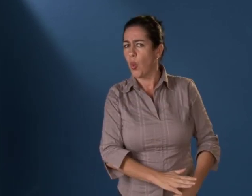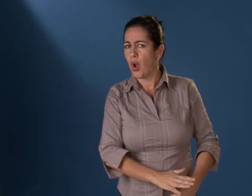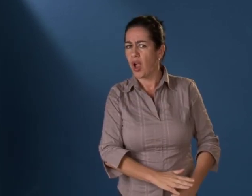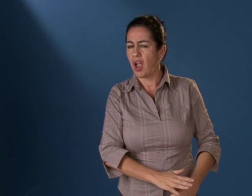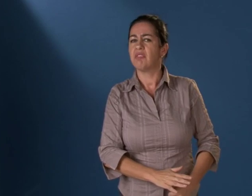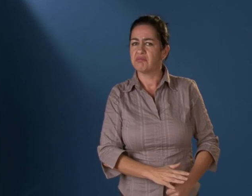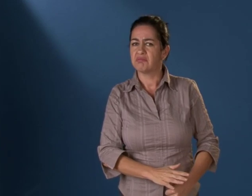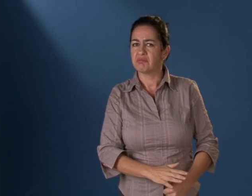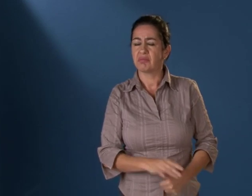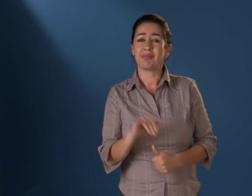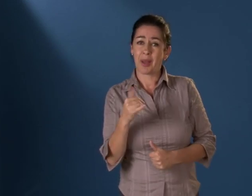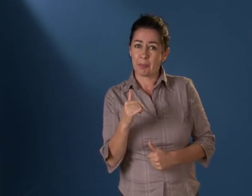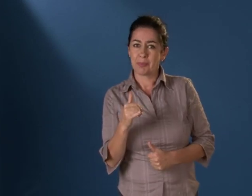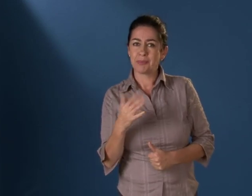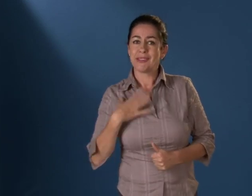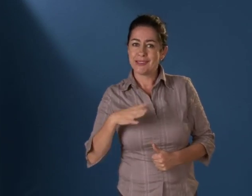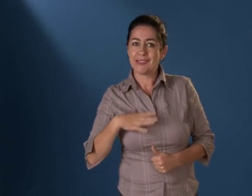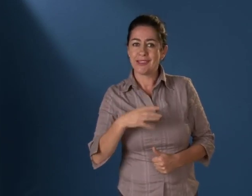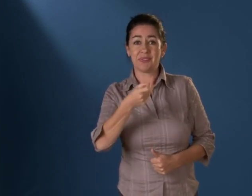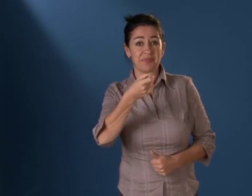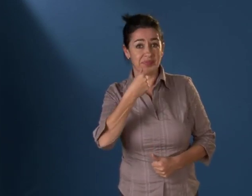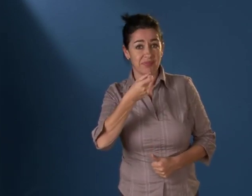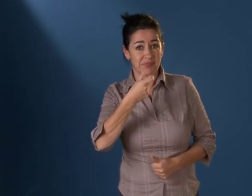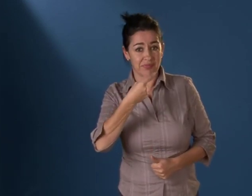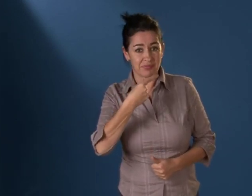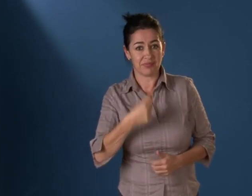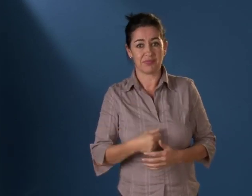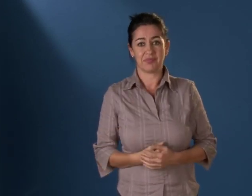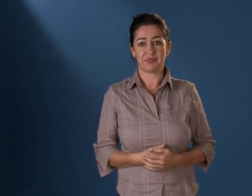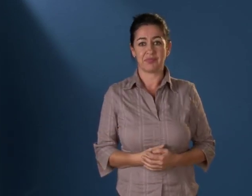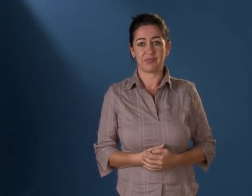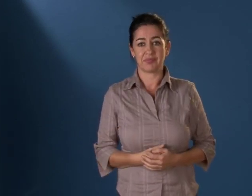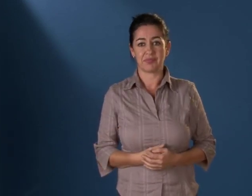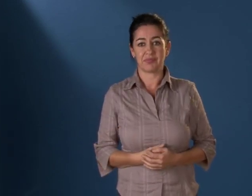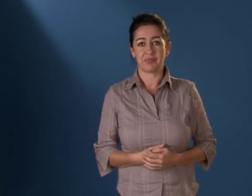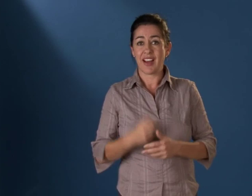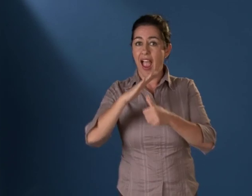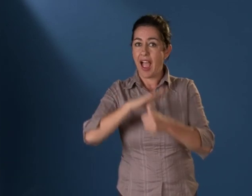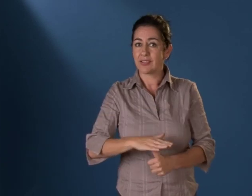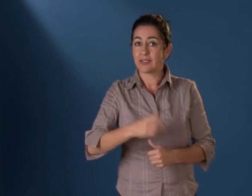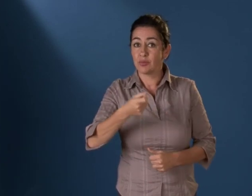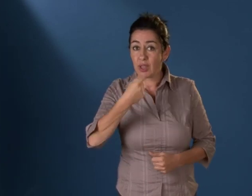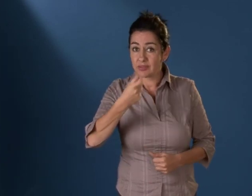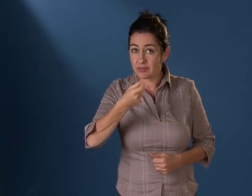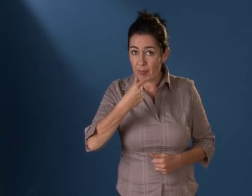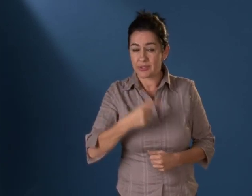medication is often needed. Talk to a doctor about how anti-depressants work and ask about